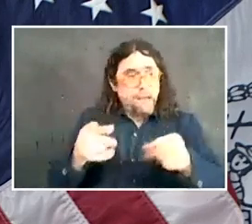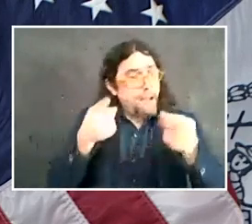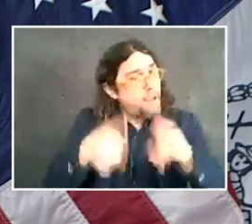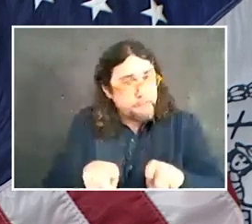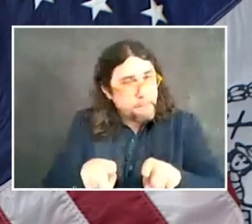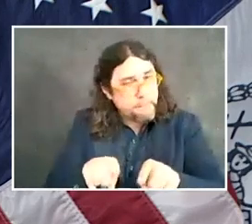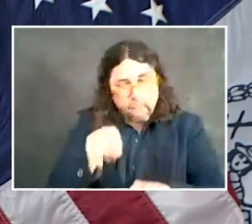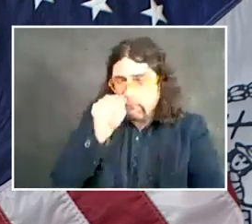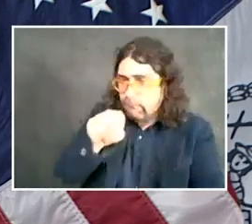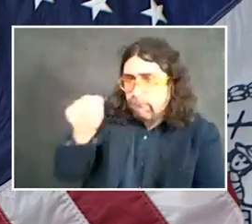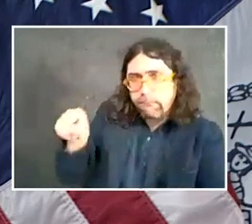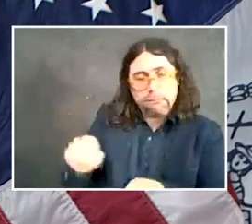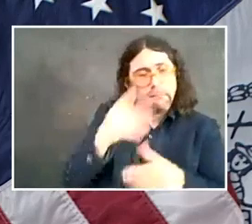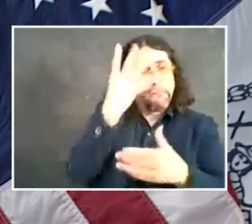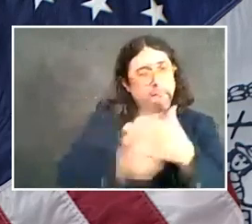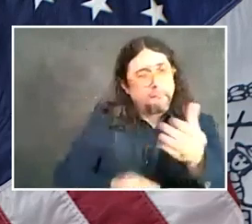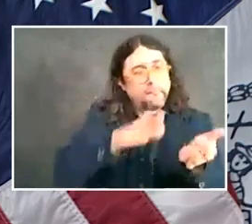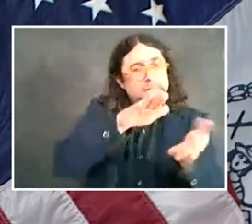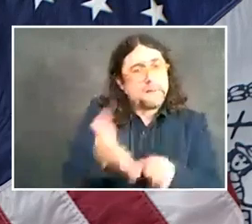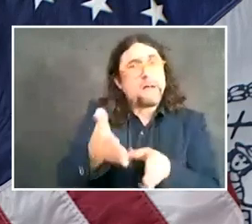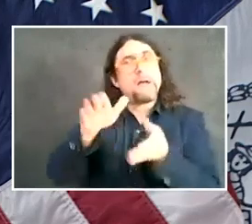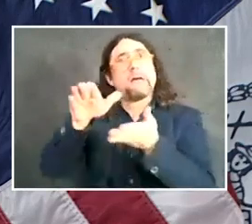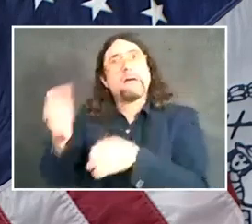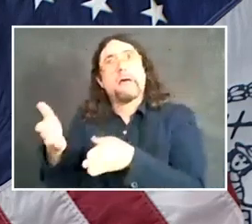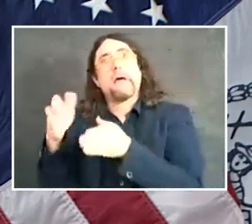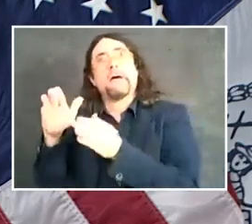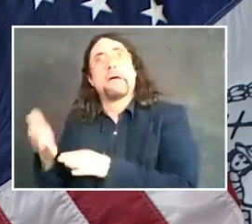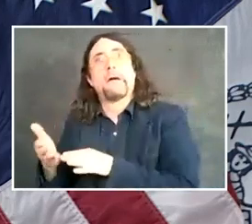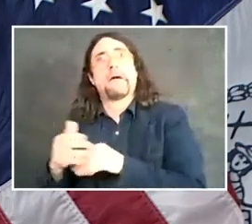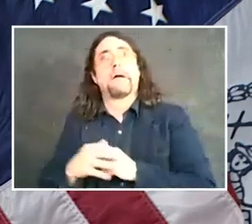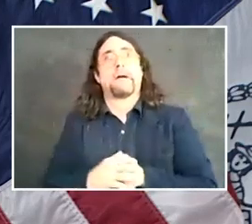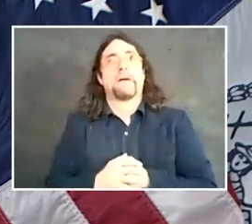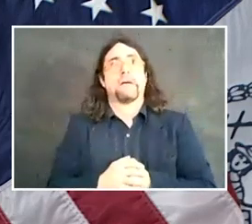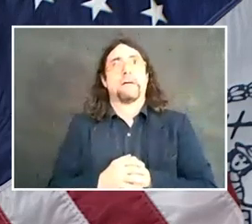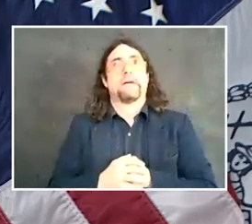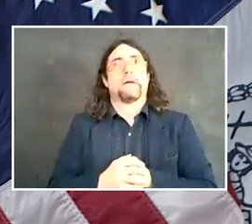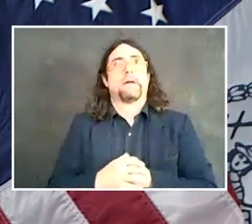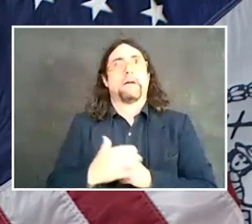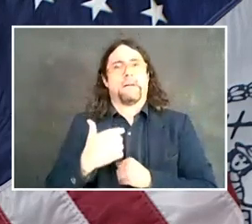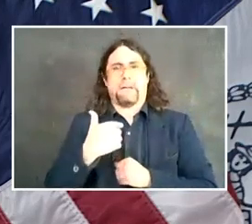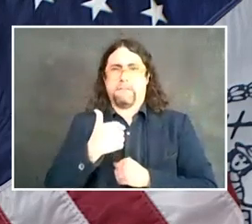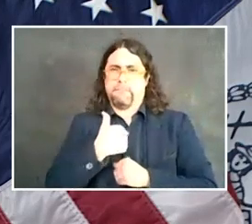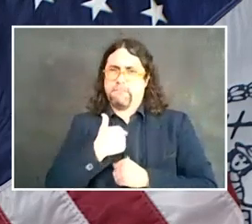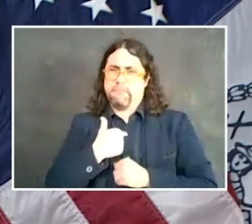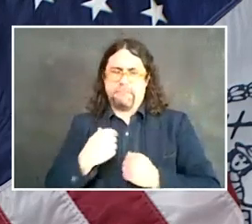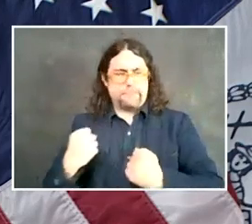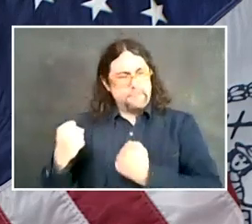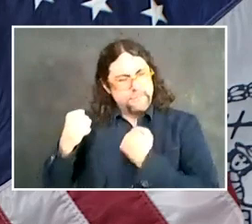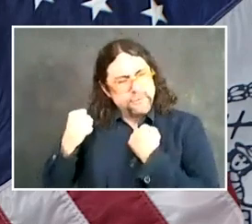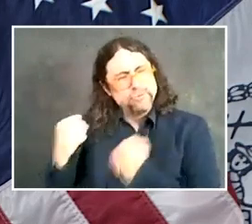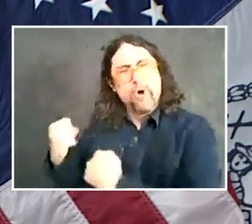RELATIONSHIPS. A LOT OF PEOPLE I KNOW AND RESPECT. I HAVE A LOT OF LOVE FOR THE COMMUNITY.